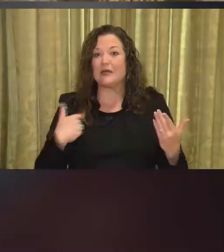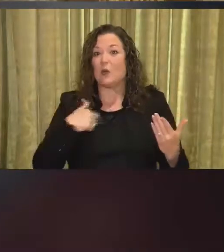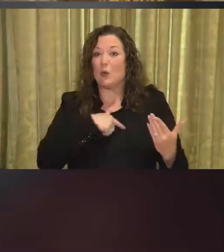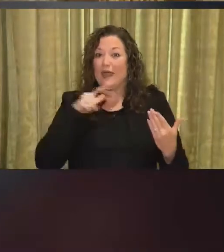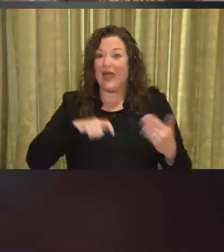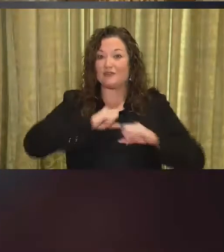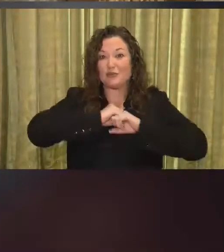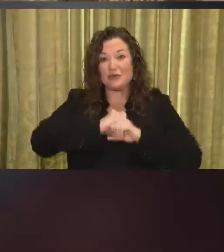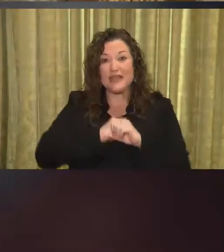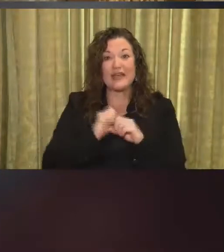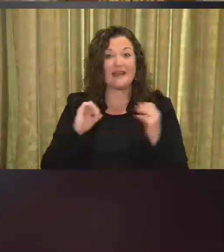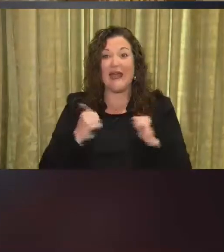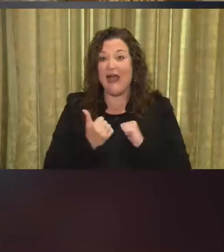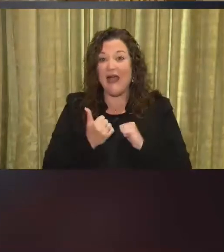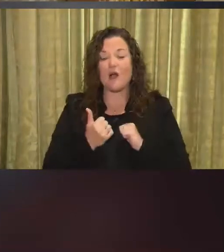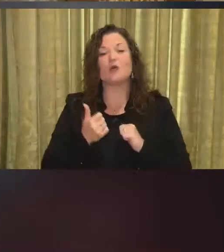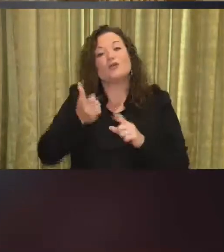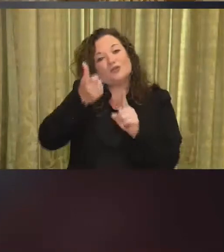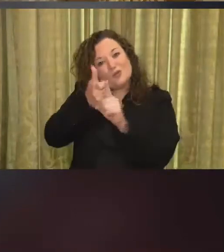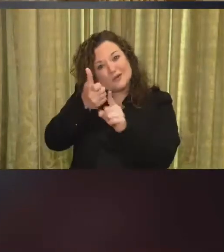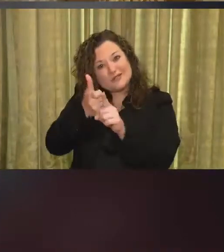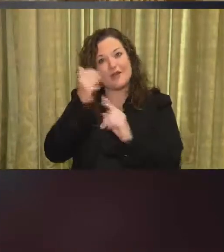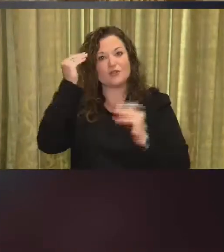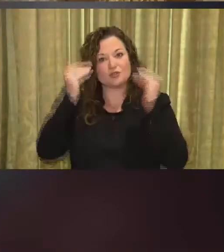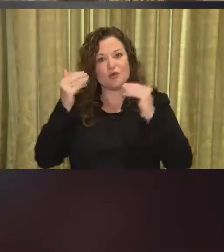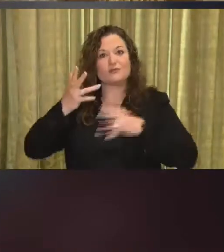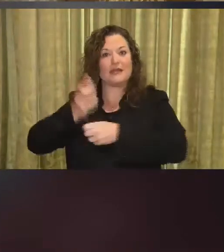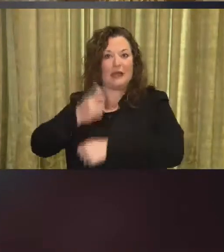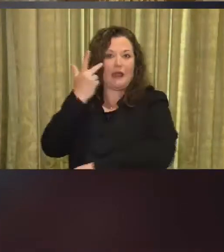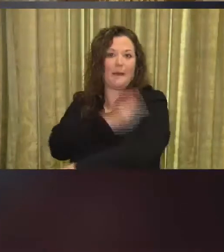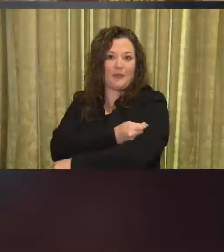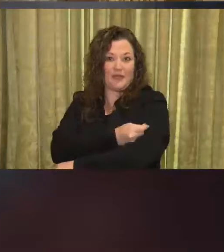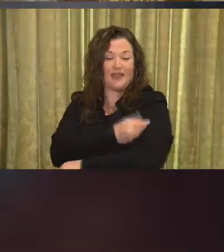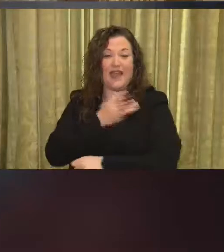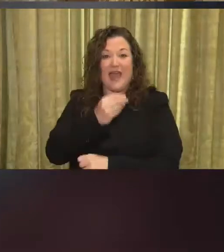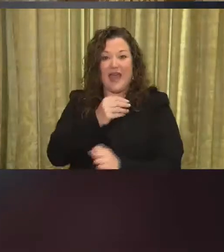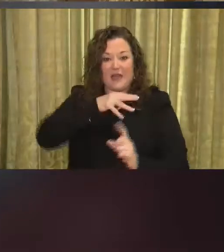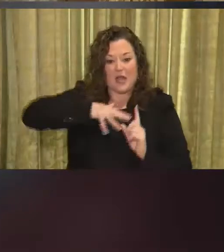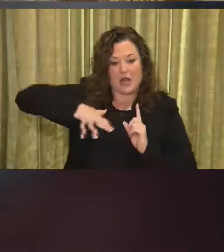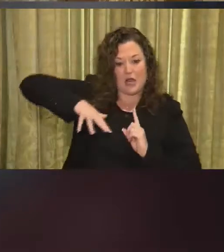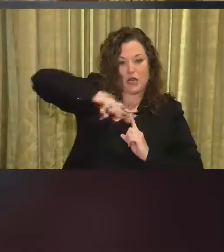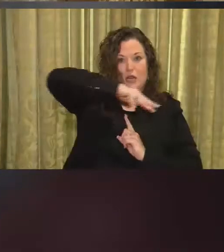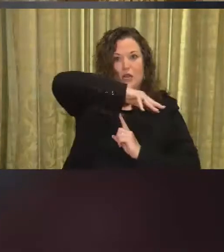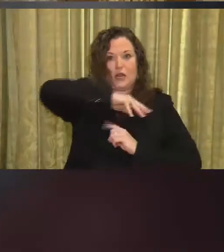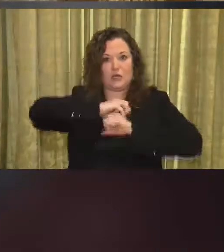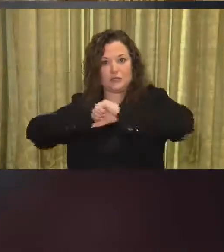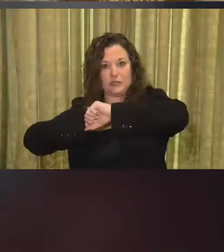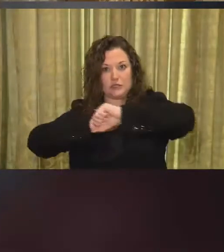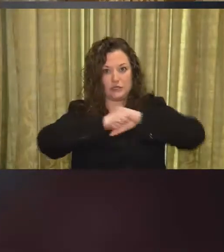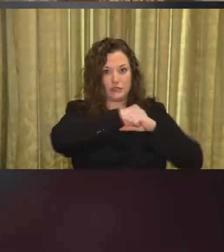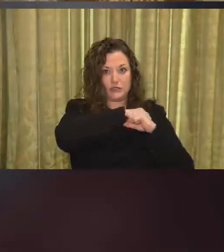protect them by immunizing yourself and having a cocoon around them that doesn't allow the vaccine that doesn't